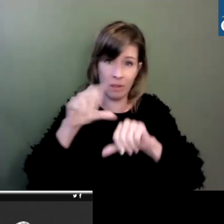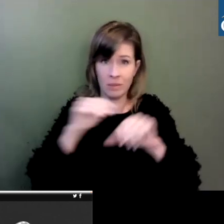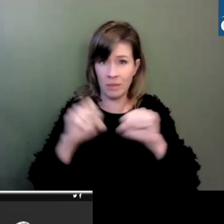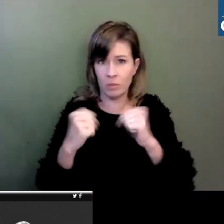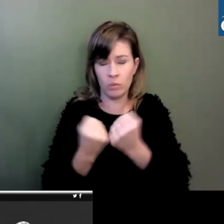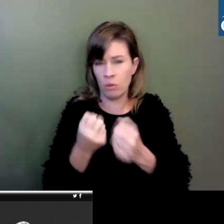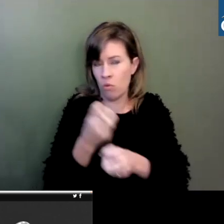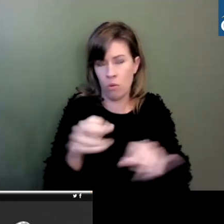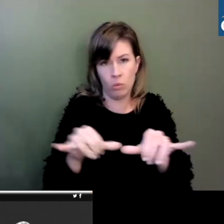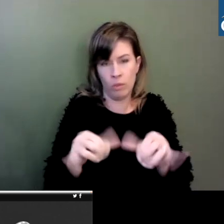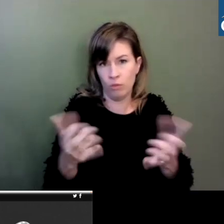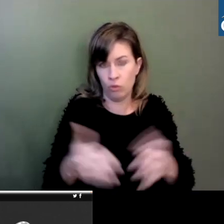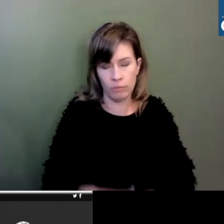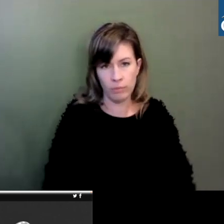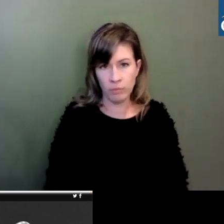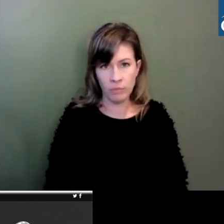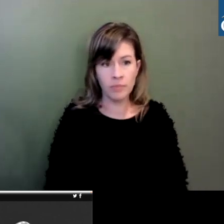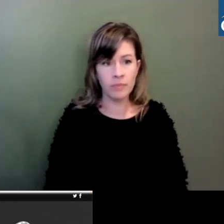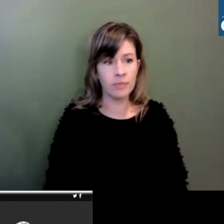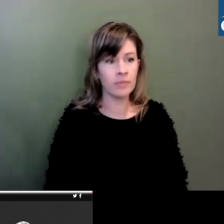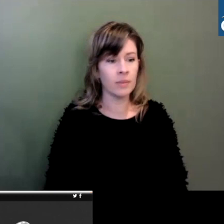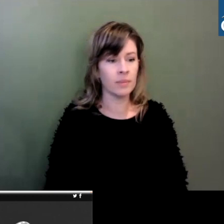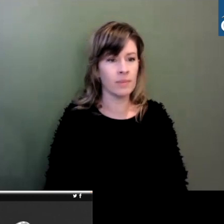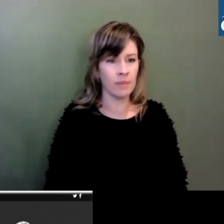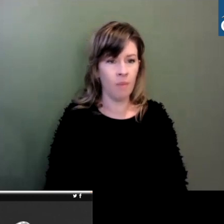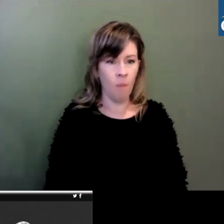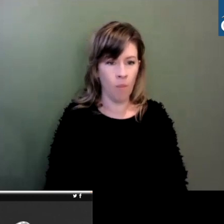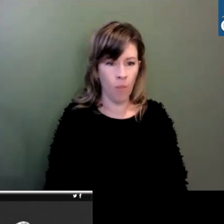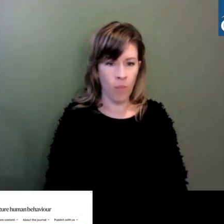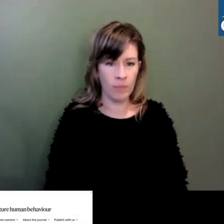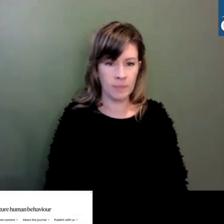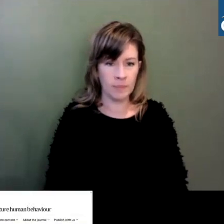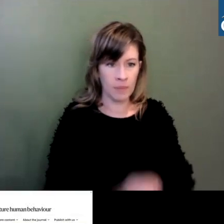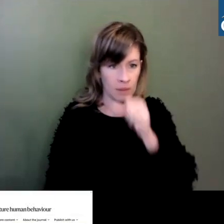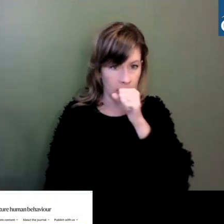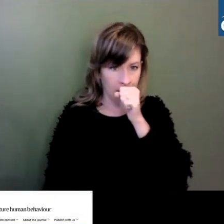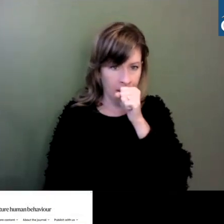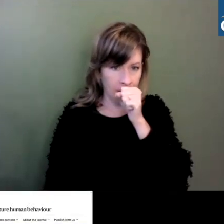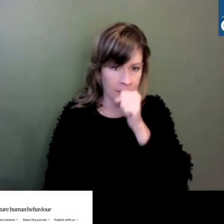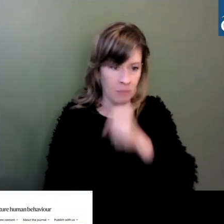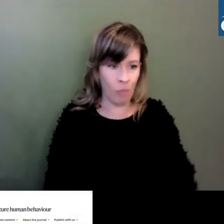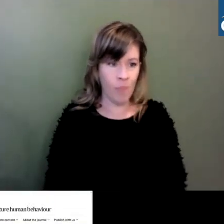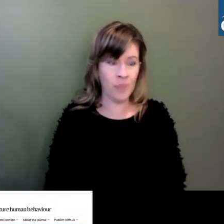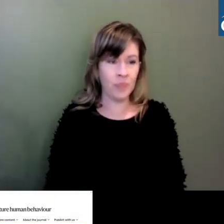Sorry.